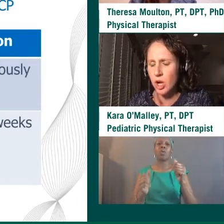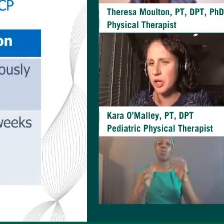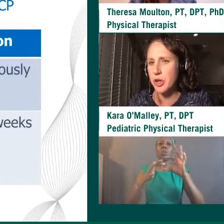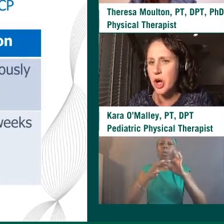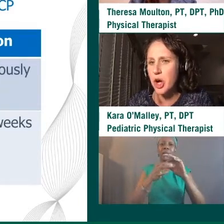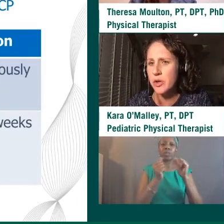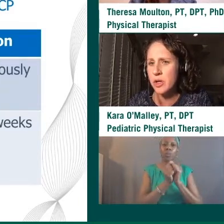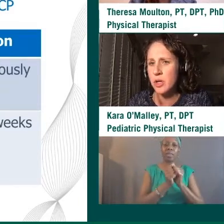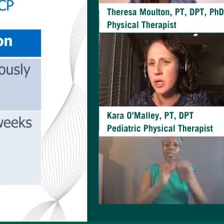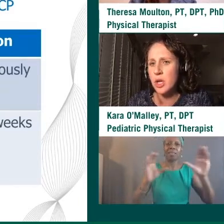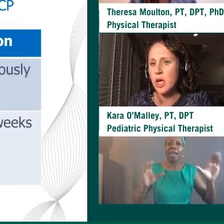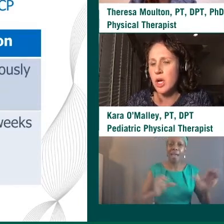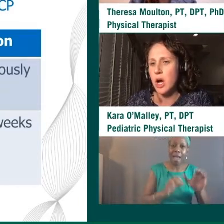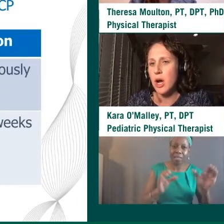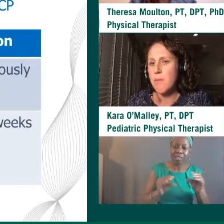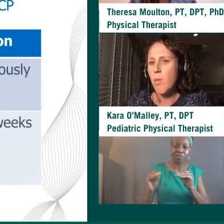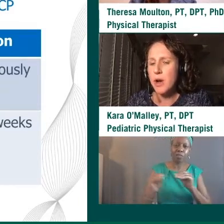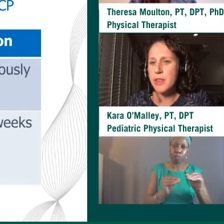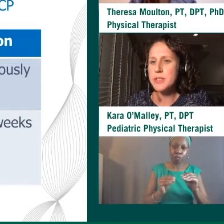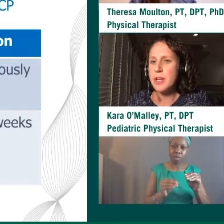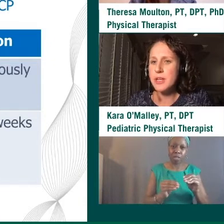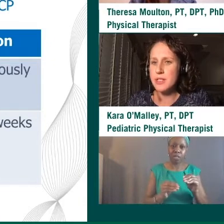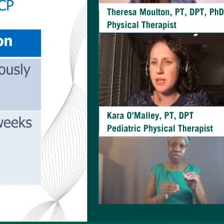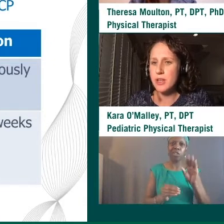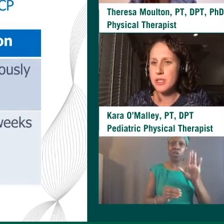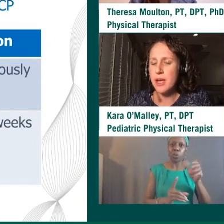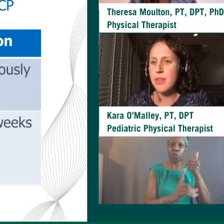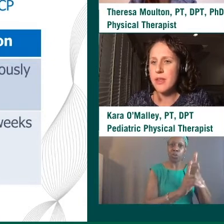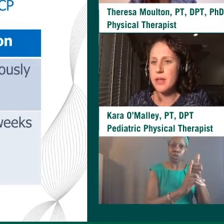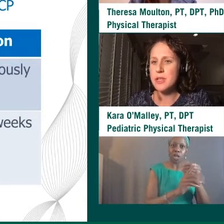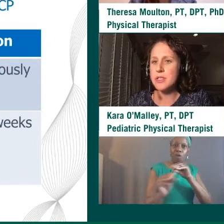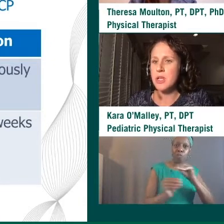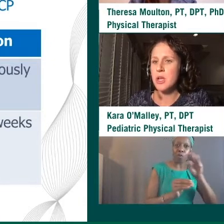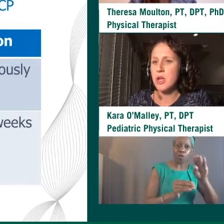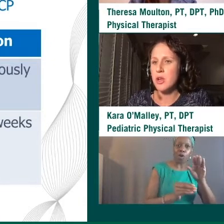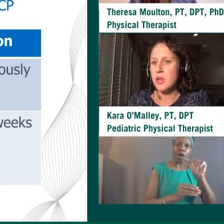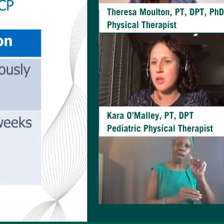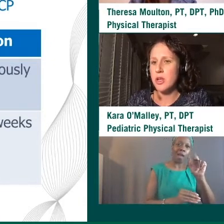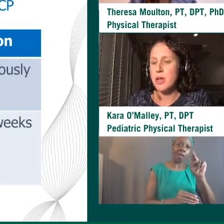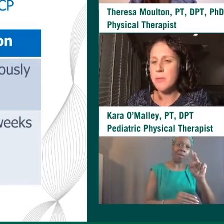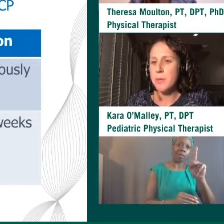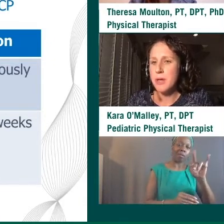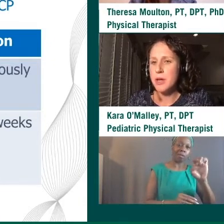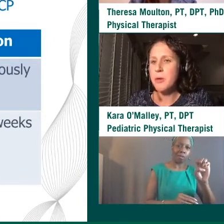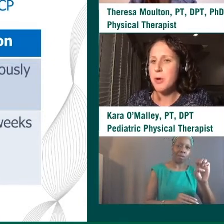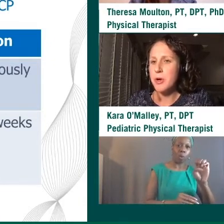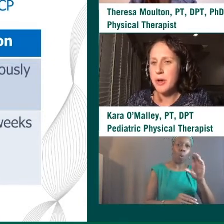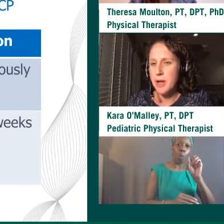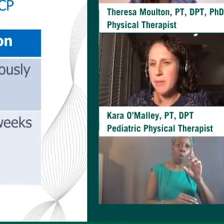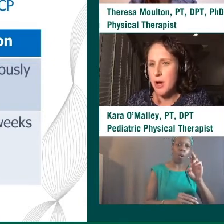on your own. One of the studies that looked at this implemented a program